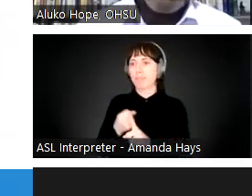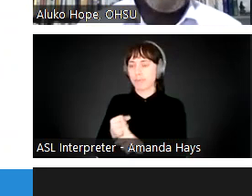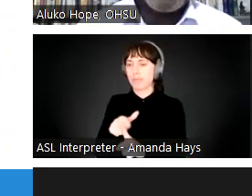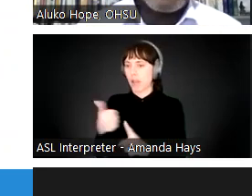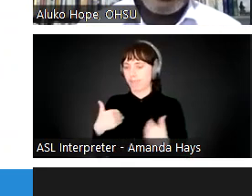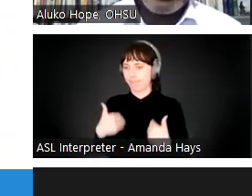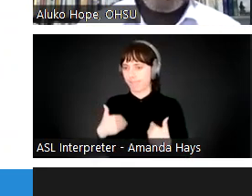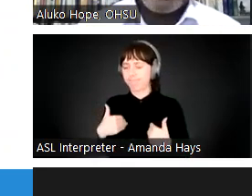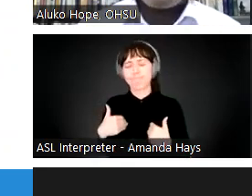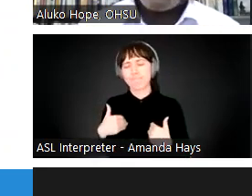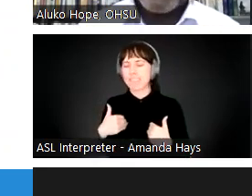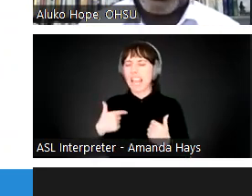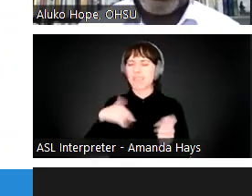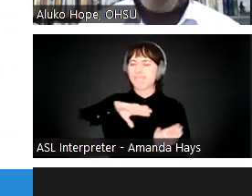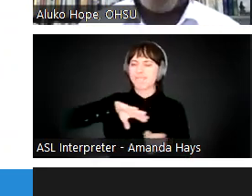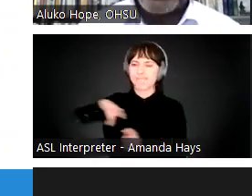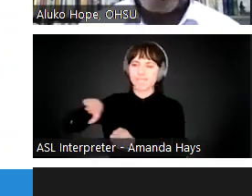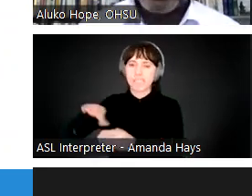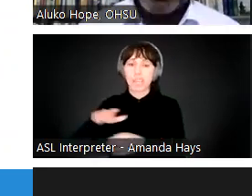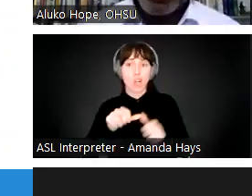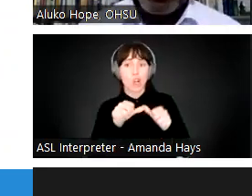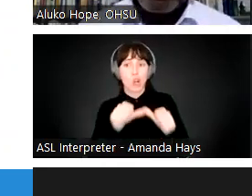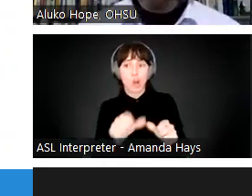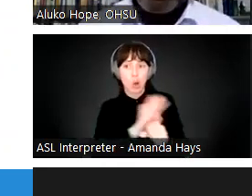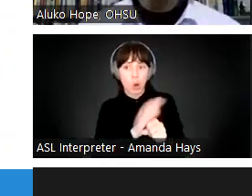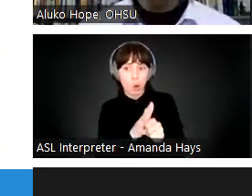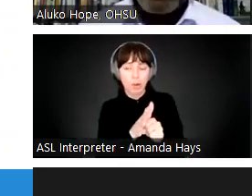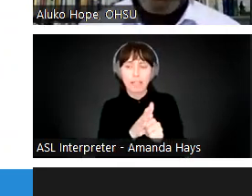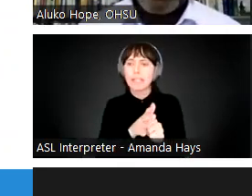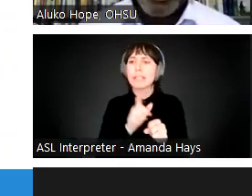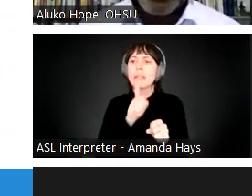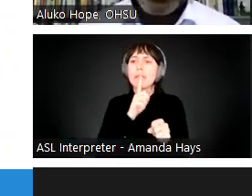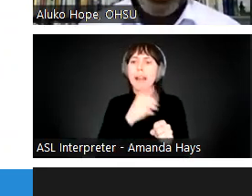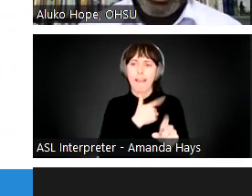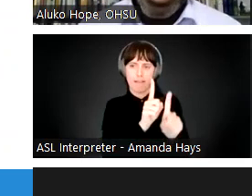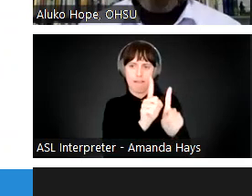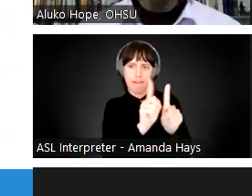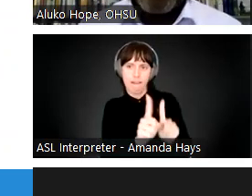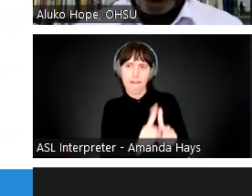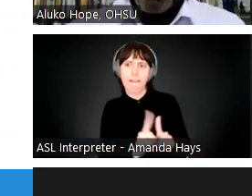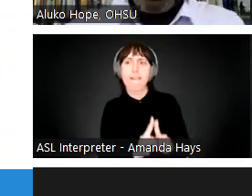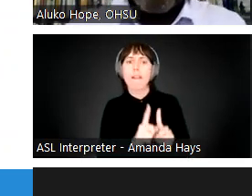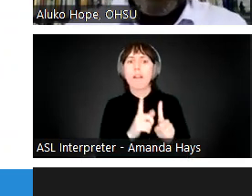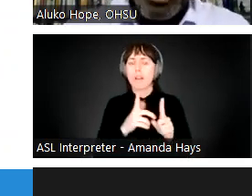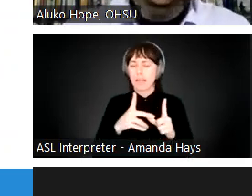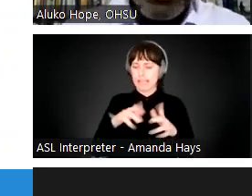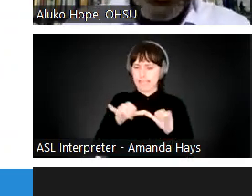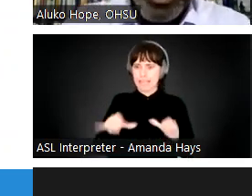COVID, we're really talking about a syndrome of multiple SIM systems